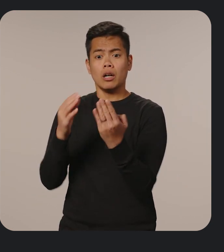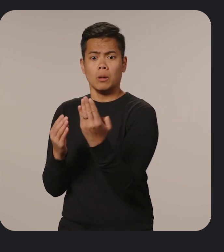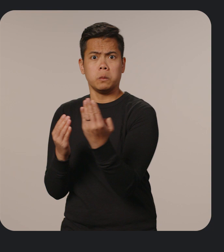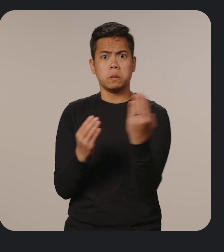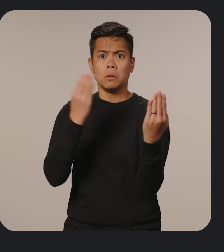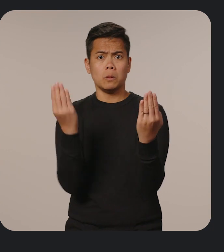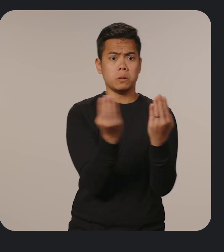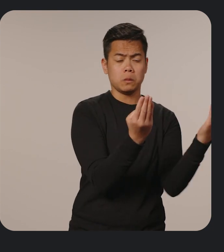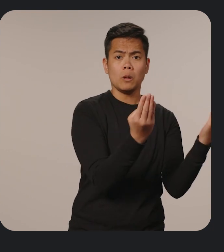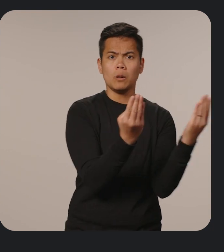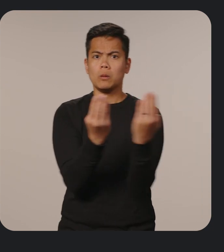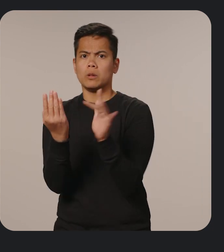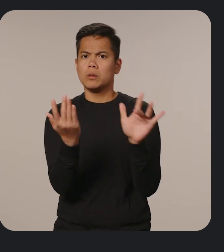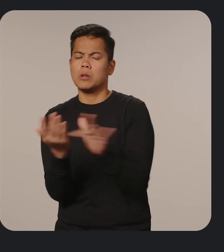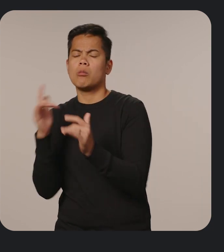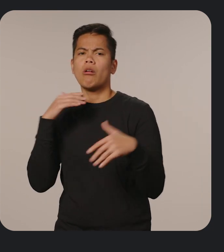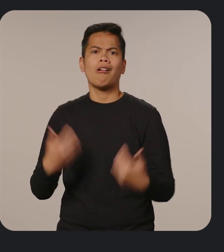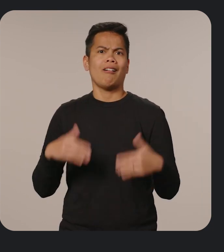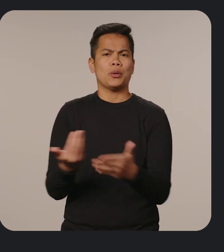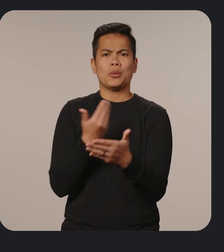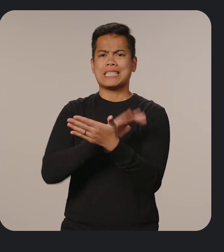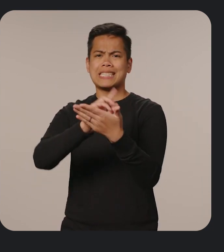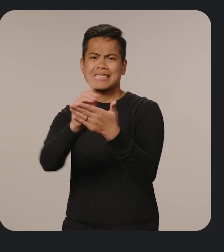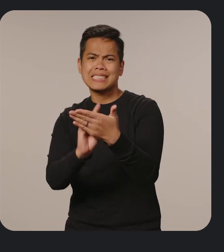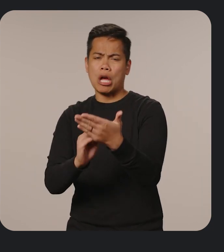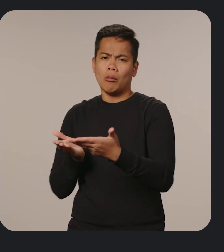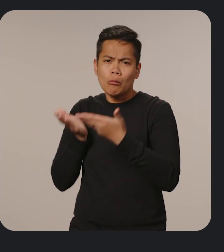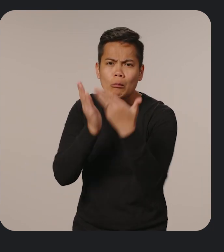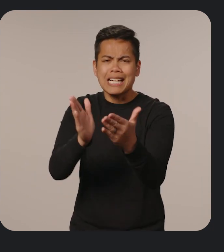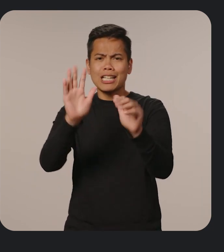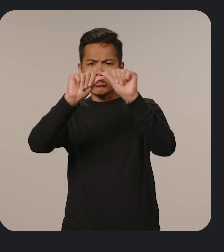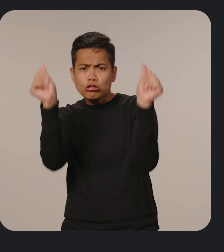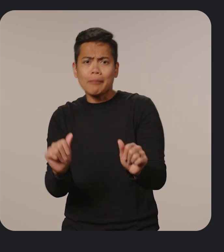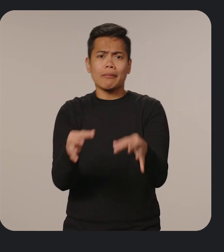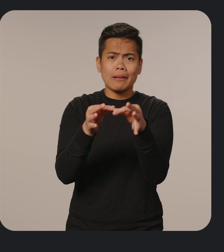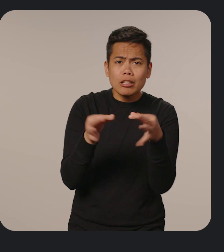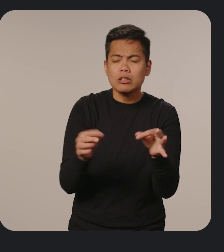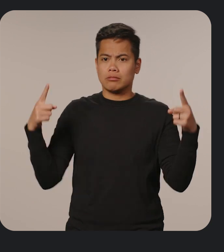with a brand new component design that brings our expressive shape language, parallax on imagery,